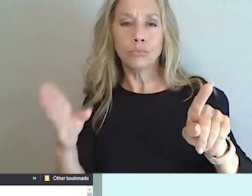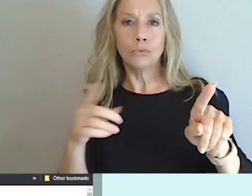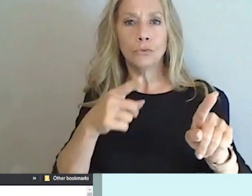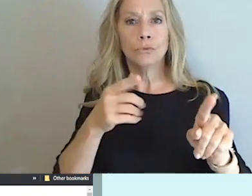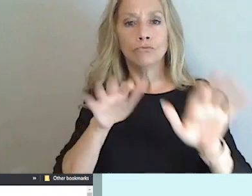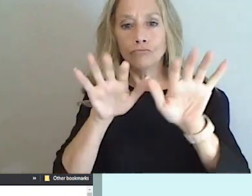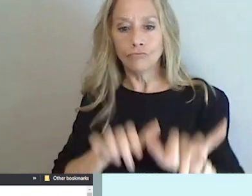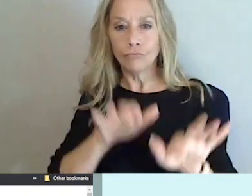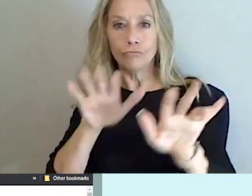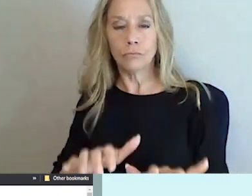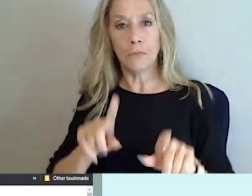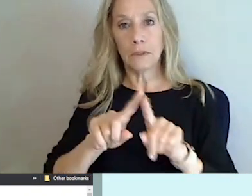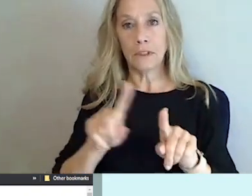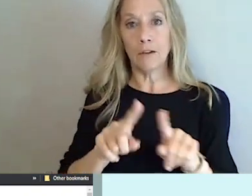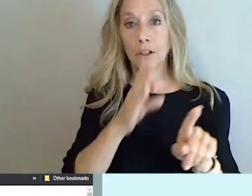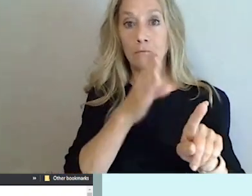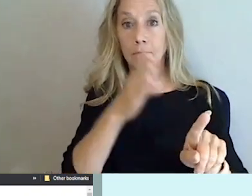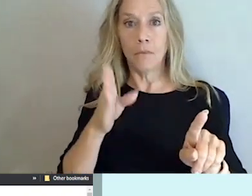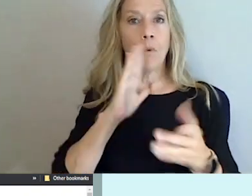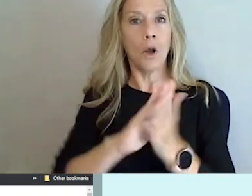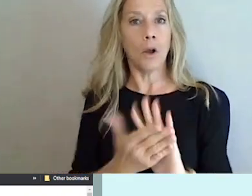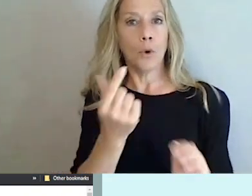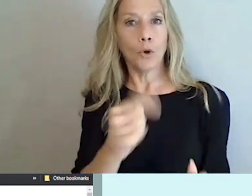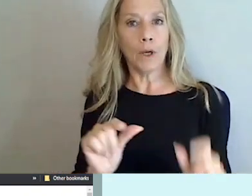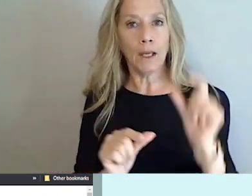Sections of the Progress Bar will turn green as you complete them.